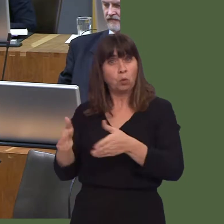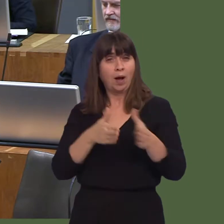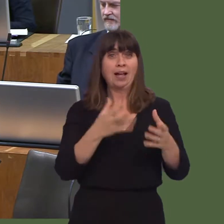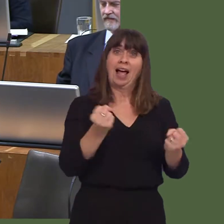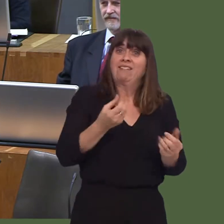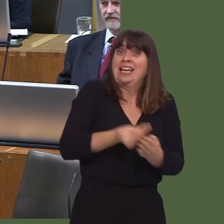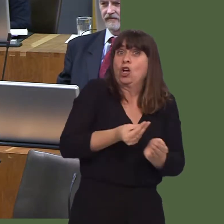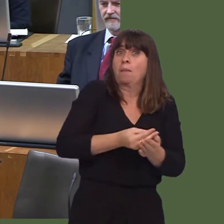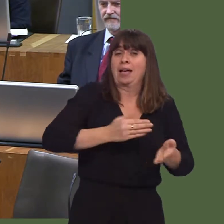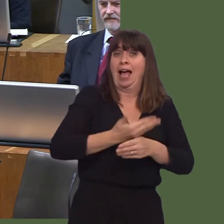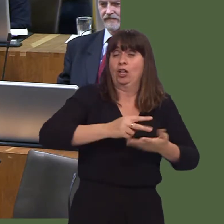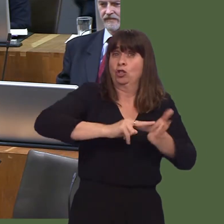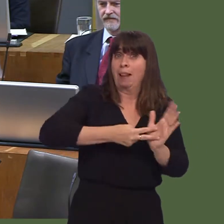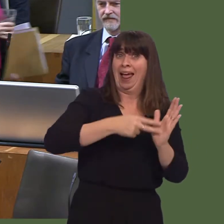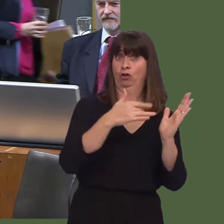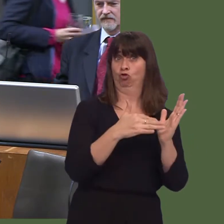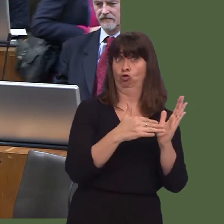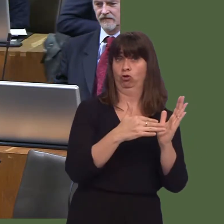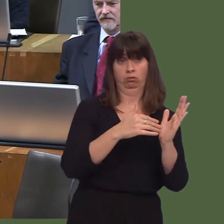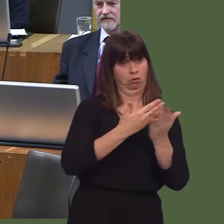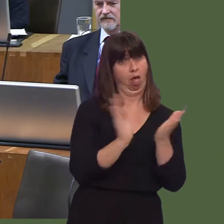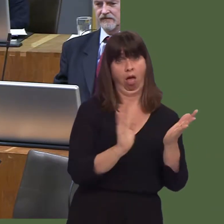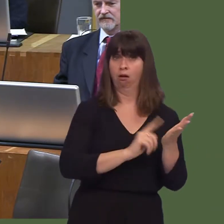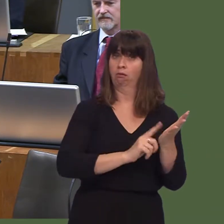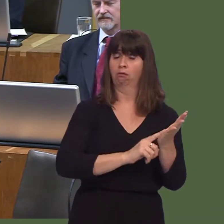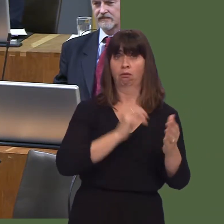action plan, presents a clear opportunity to engage in dialogue with employers on a